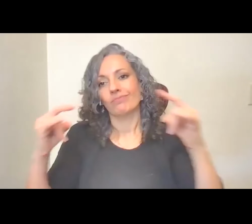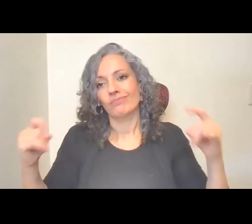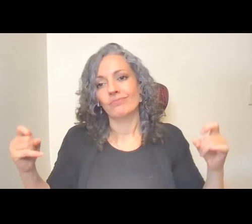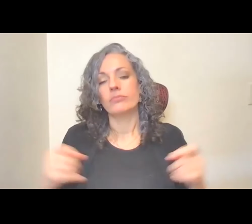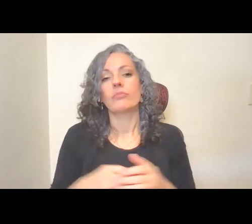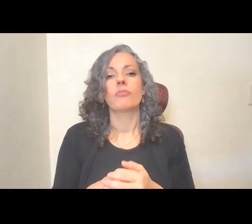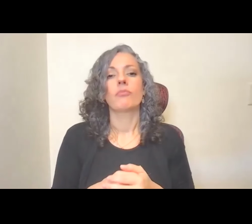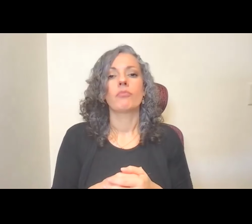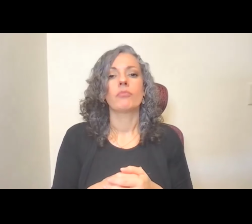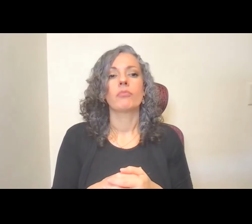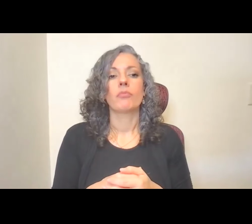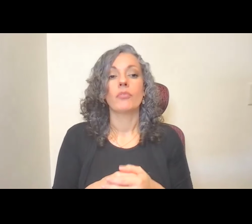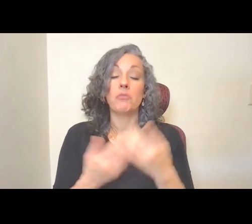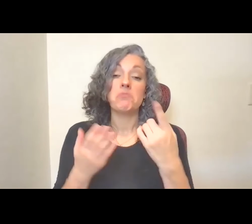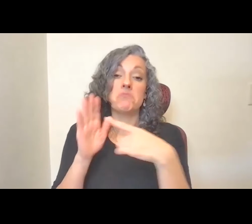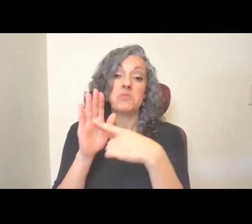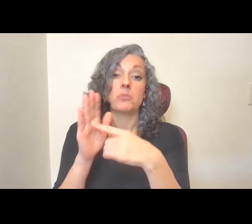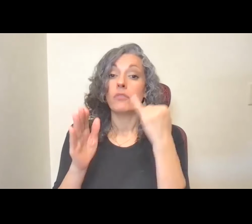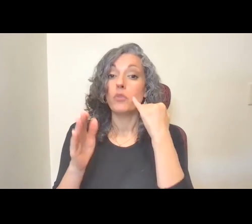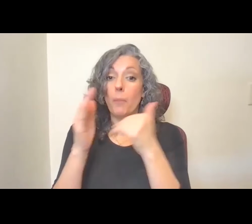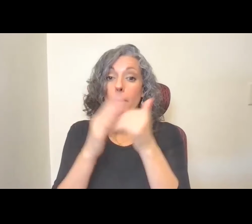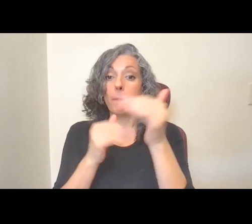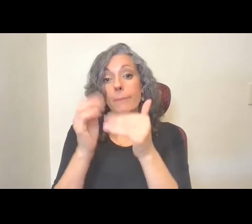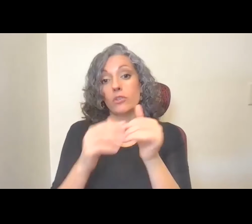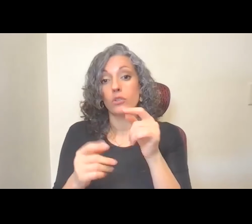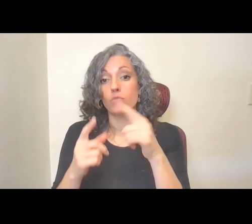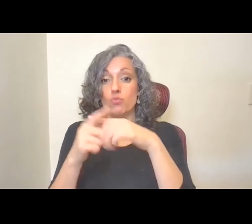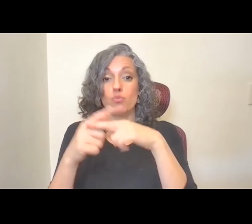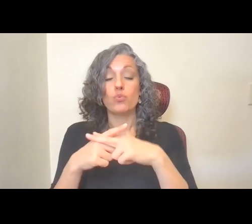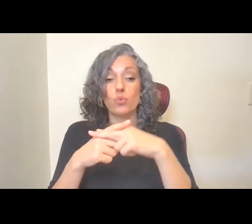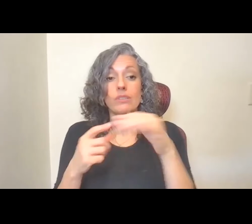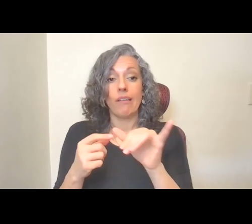but for instance, if you're building tools like Figma, which is a design tool in the browser,